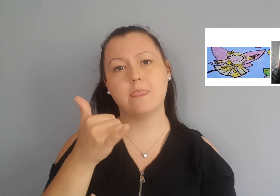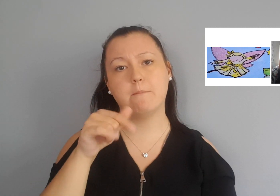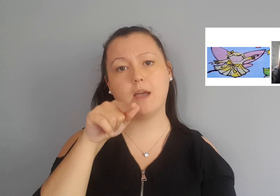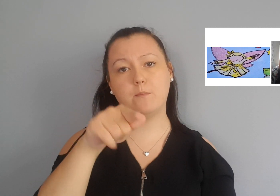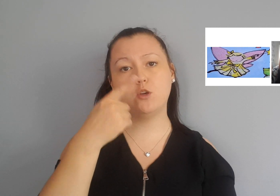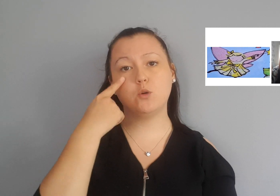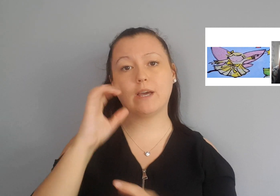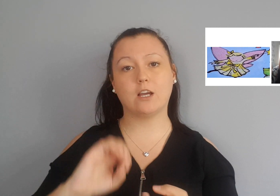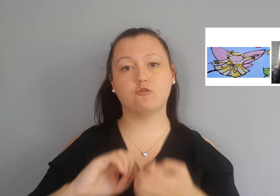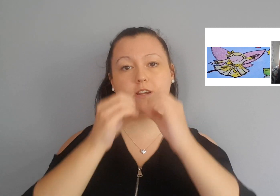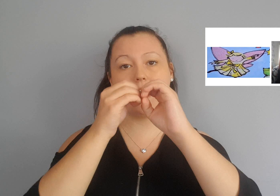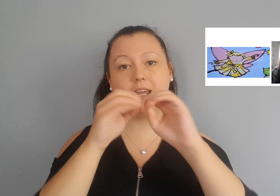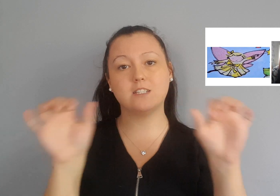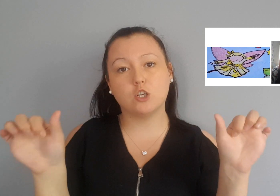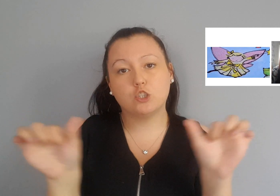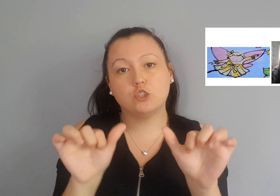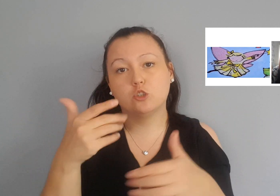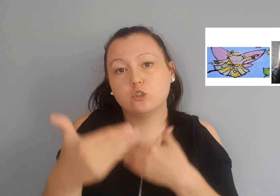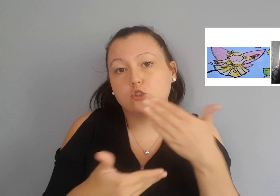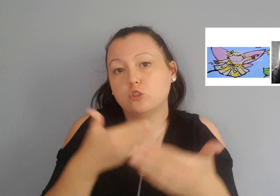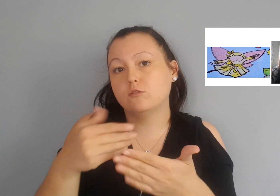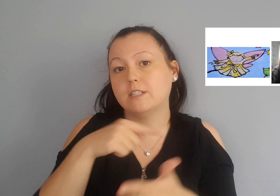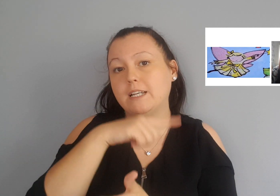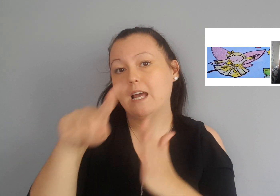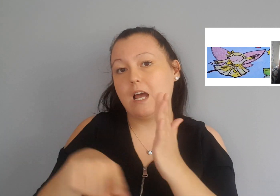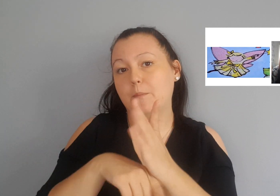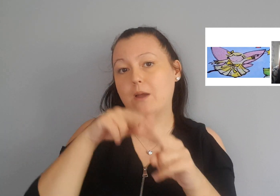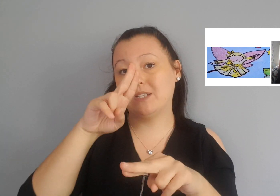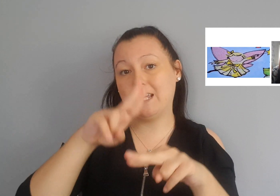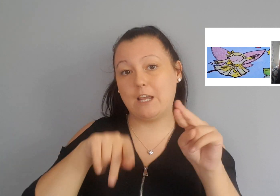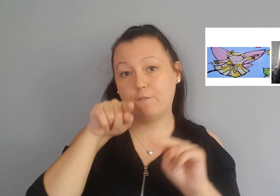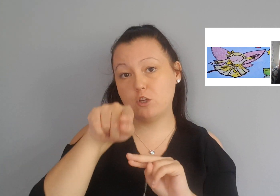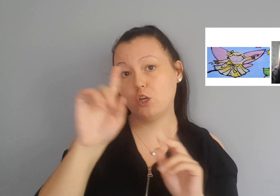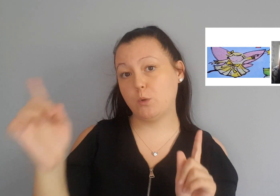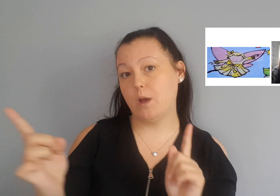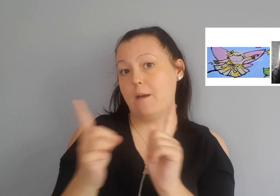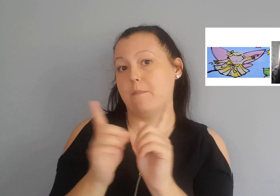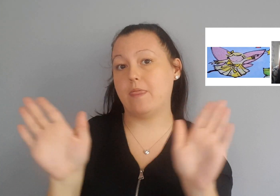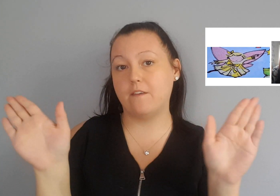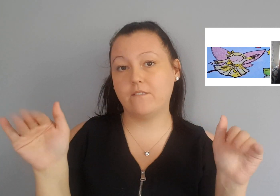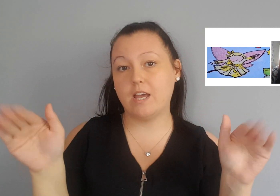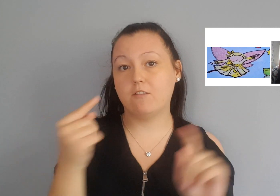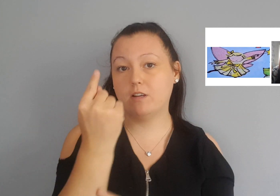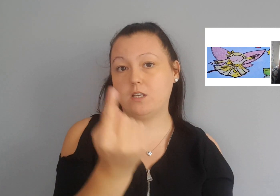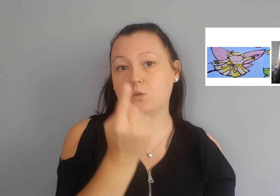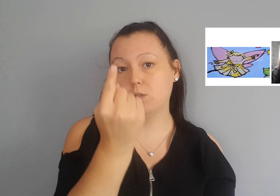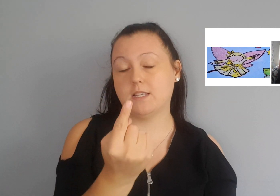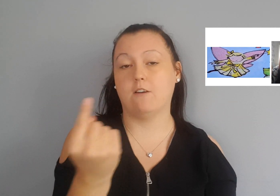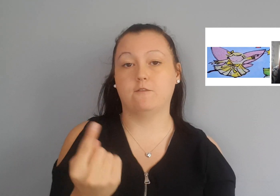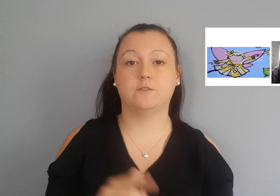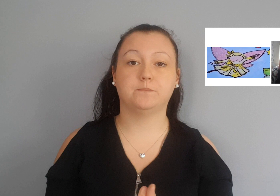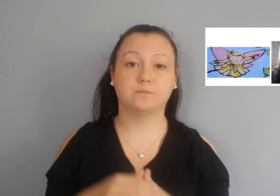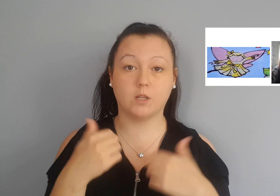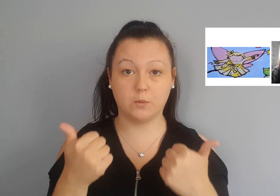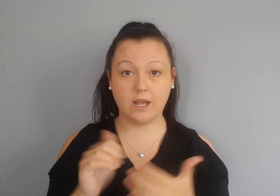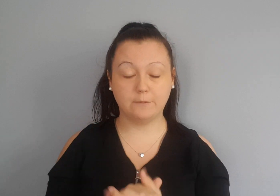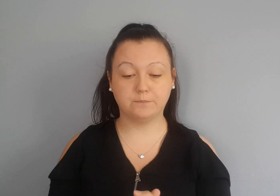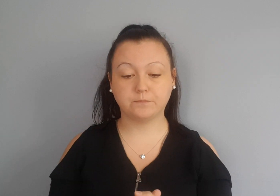Then maybe you can create a short story about if you met the fairy yourself. Ok.